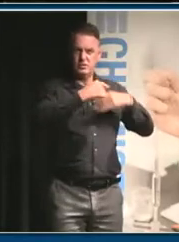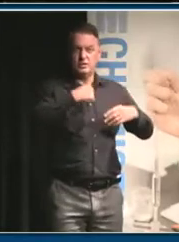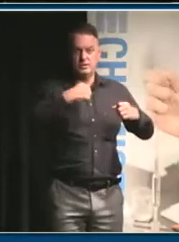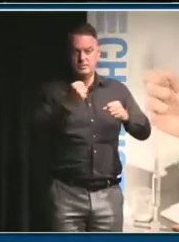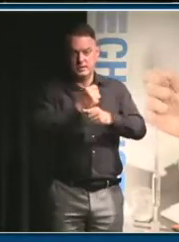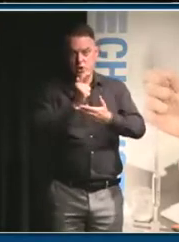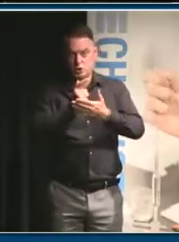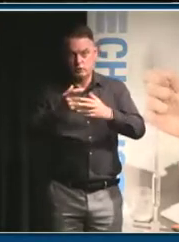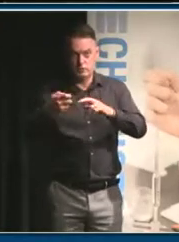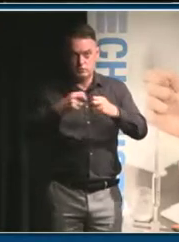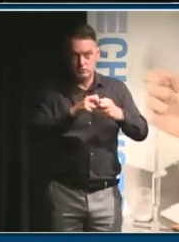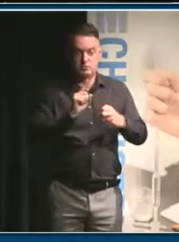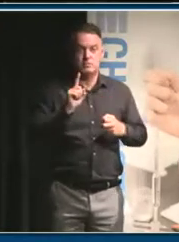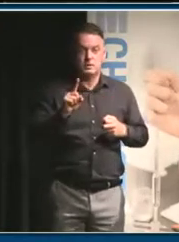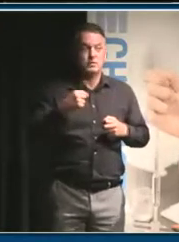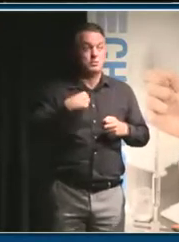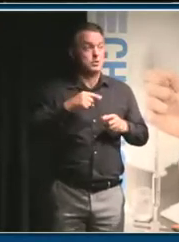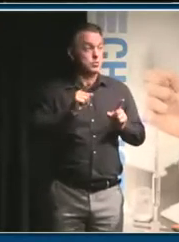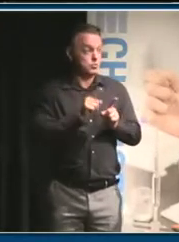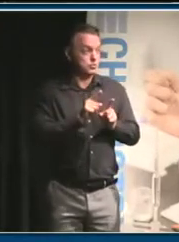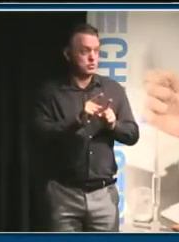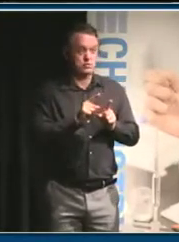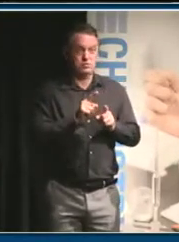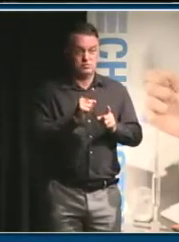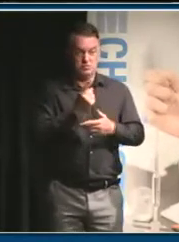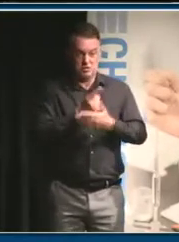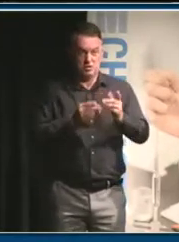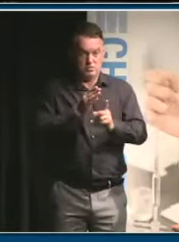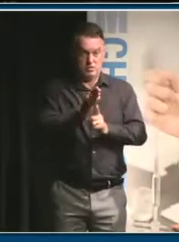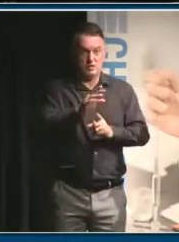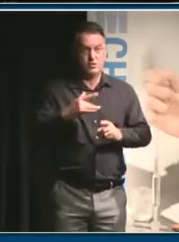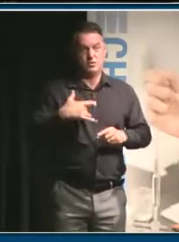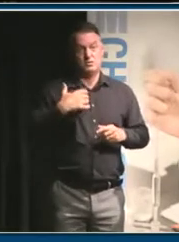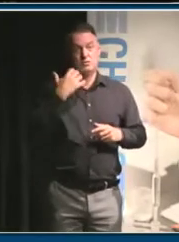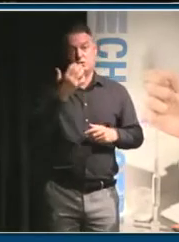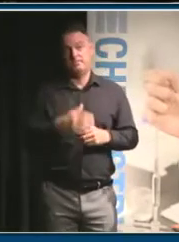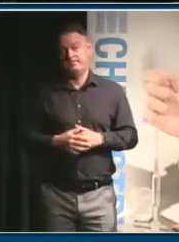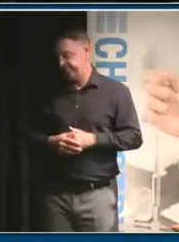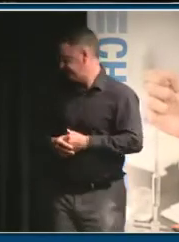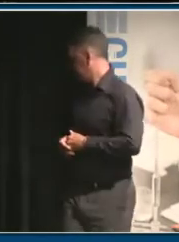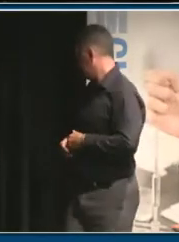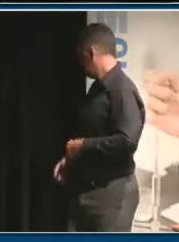problems we're also the only path to a sustainable future. Okay and we need to realise that.